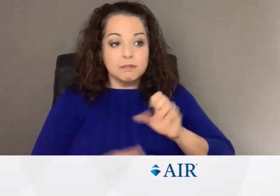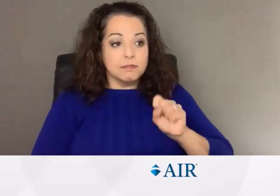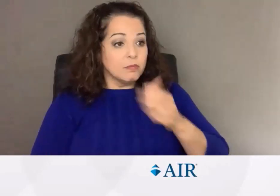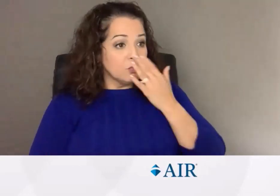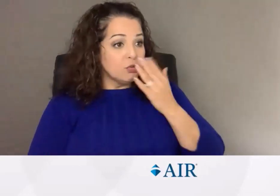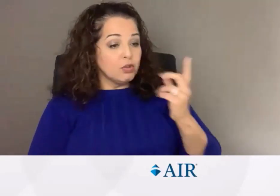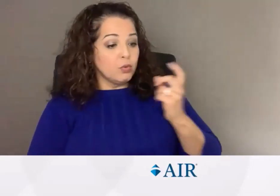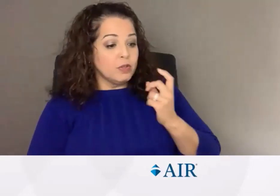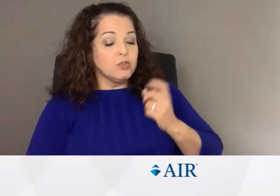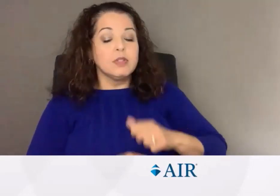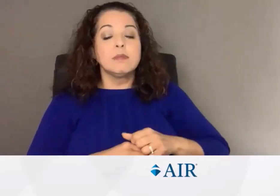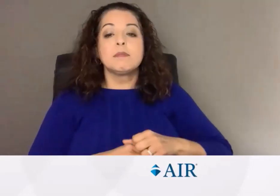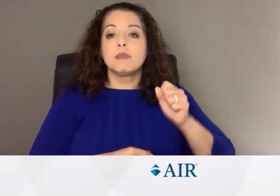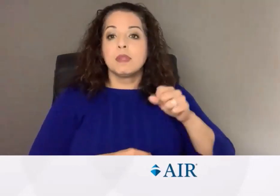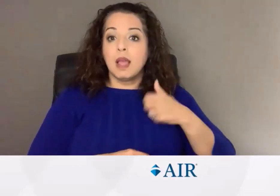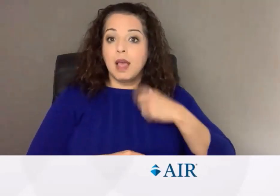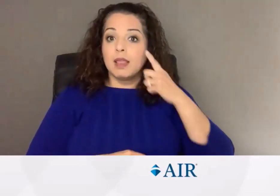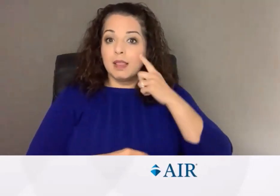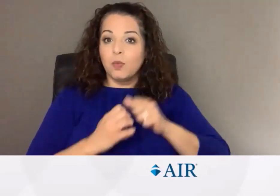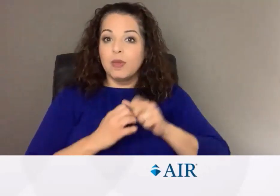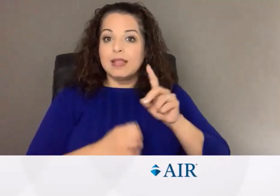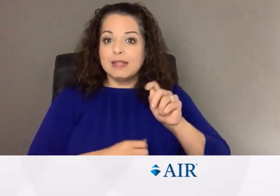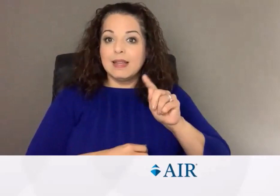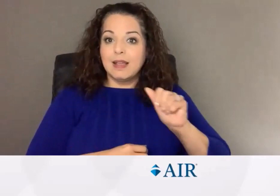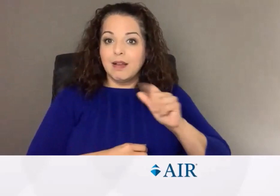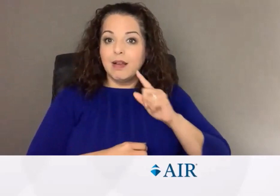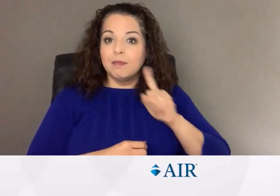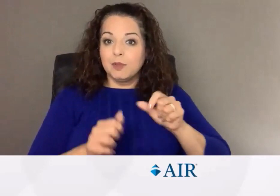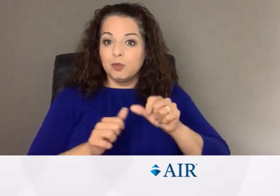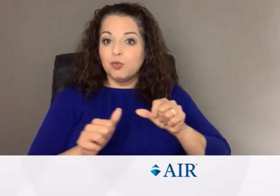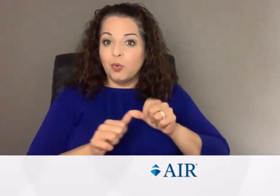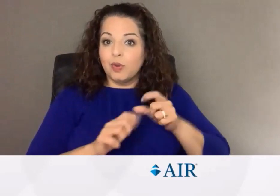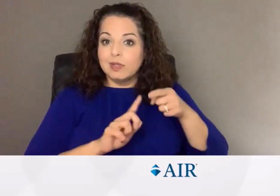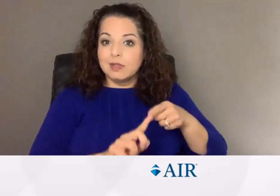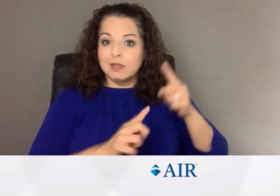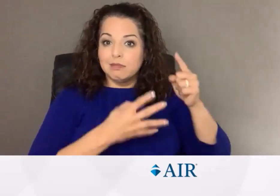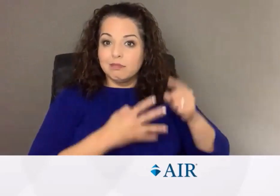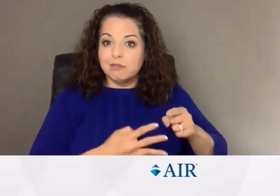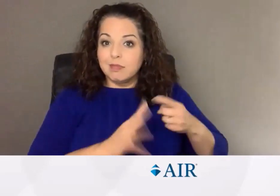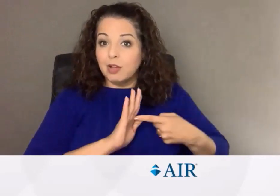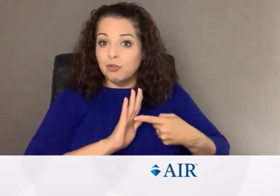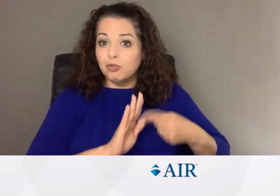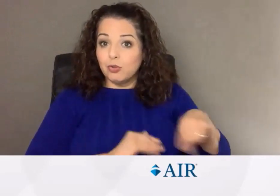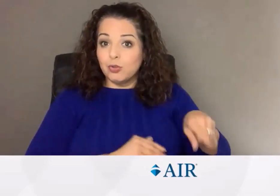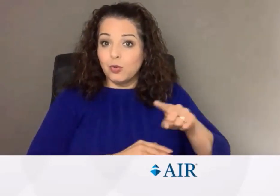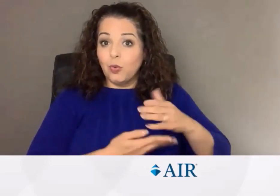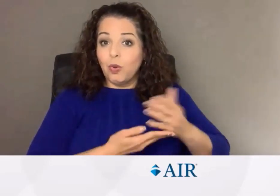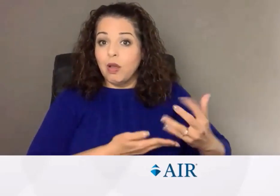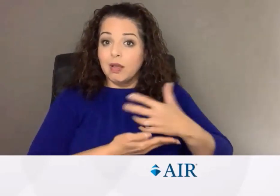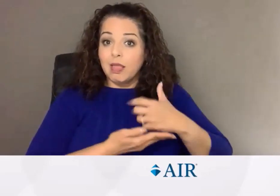So I think with the data sources that I showed to you, we're collecting those throughout the program.